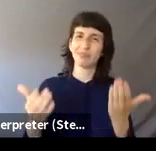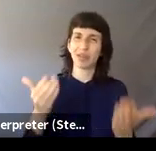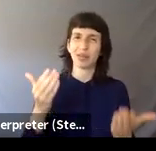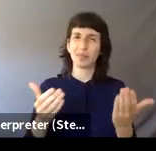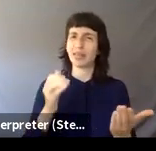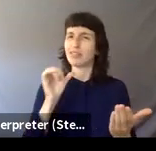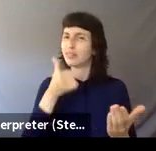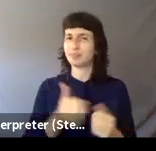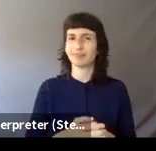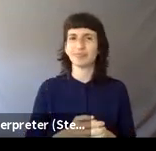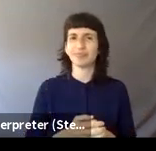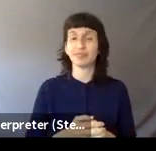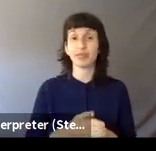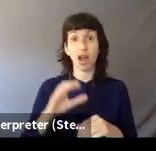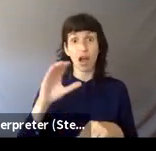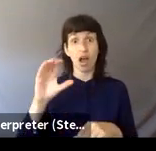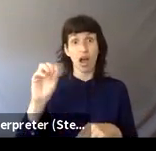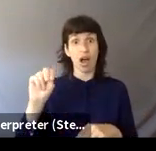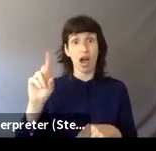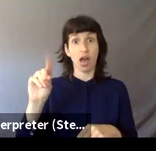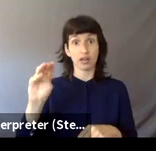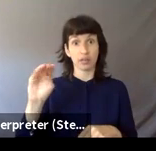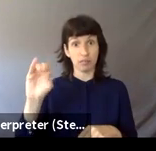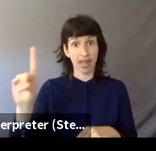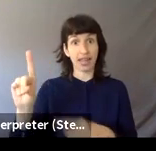so you know we're getting to questions as fast as we can, but we have close to 300 participants and so we'll do the best we can with questions, but just know we might not be able to get to all of them. And let's see.